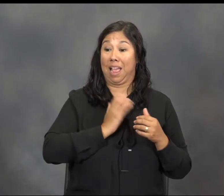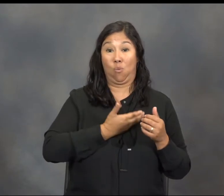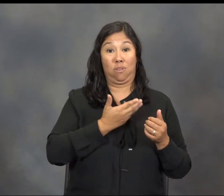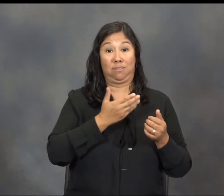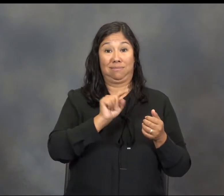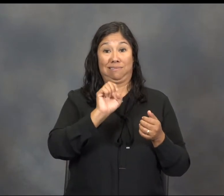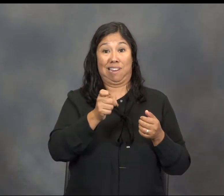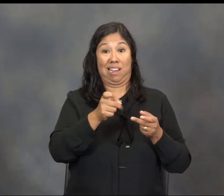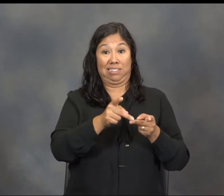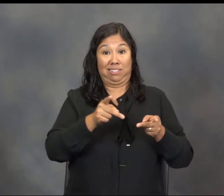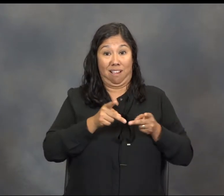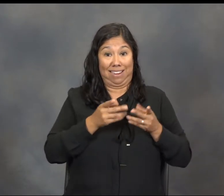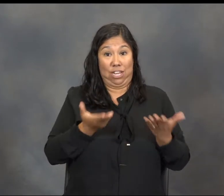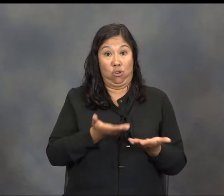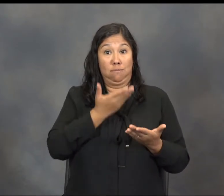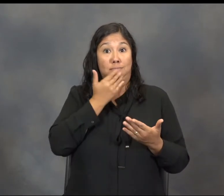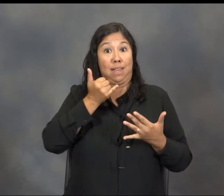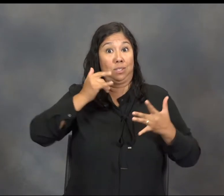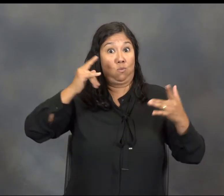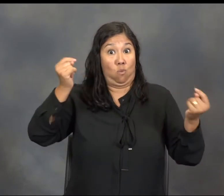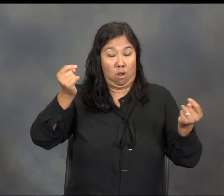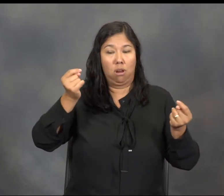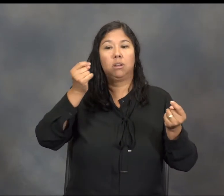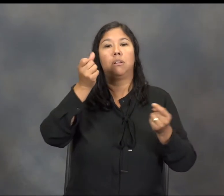is that it's a Community Action Duluth program